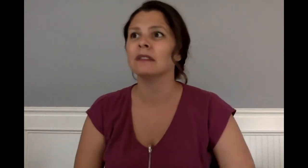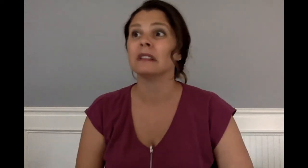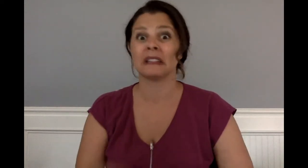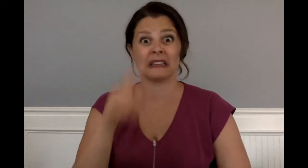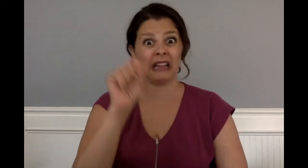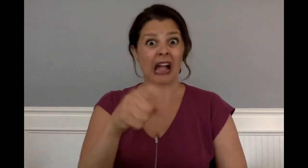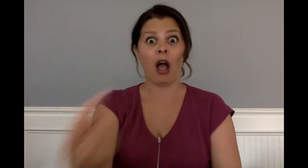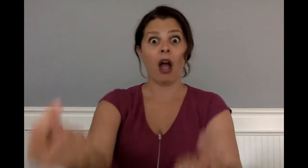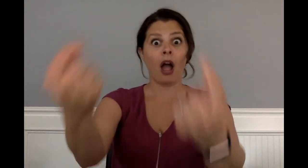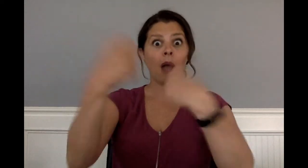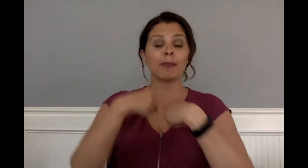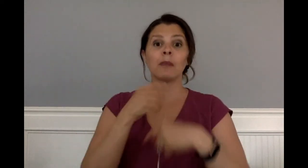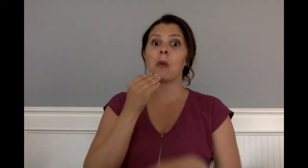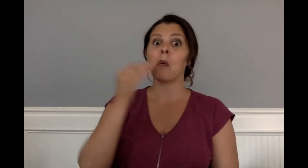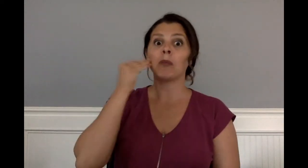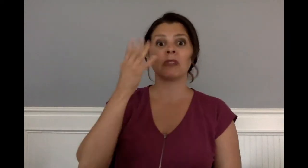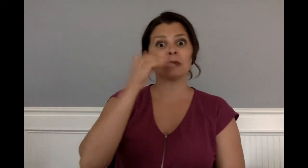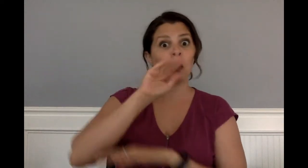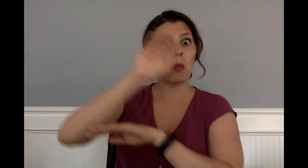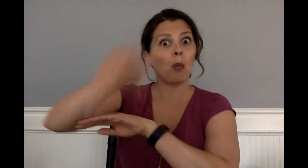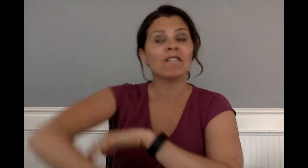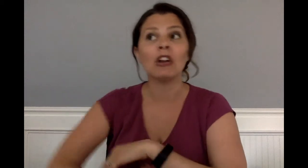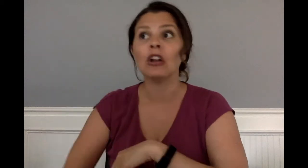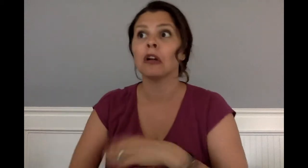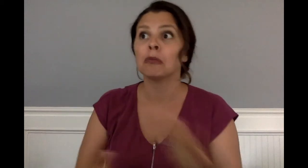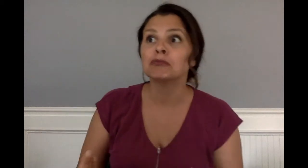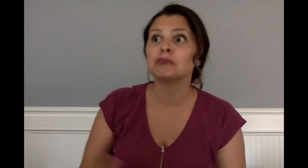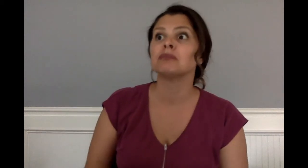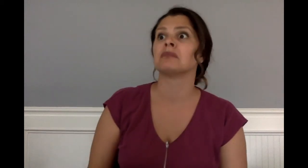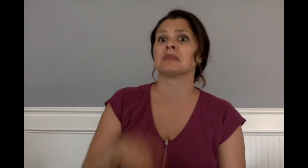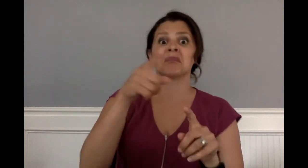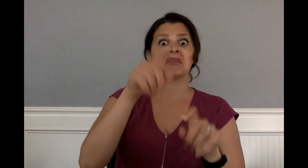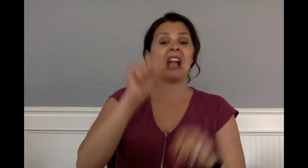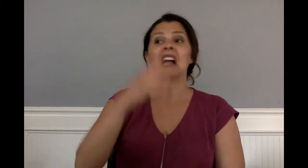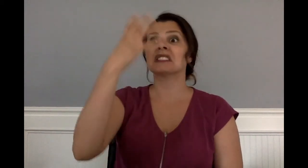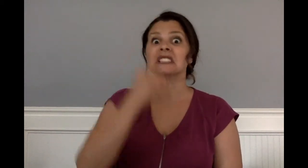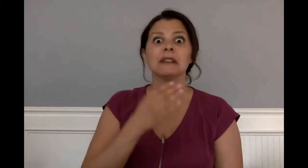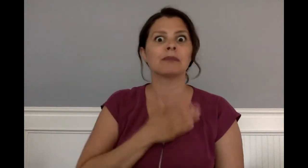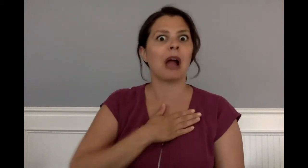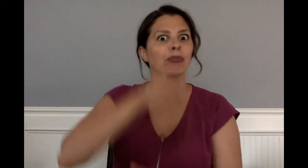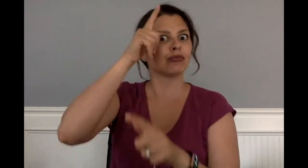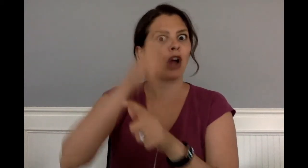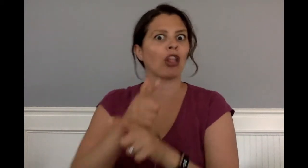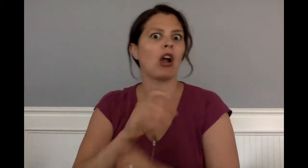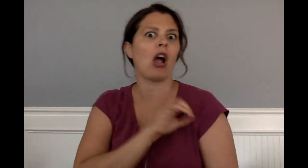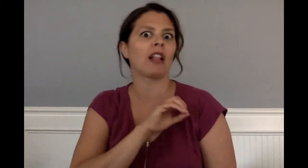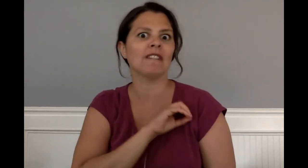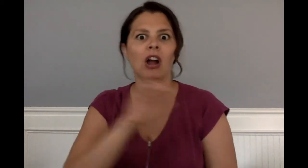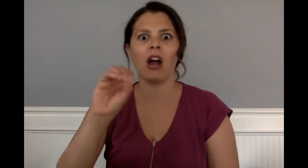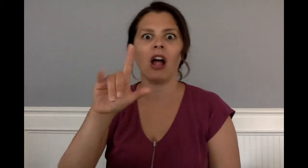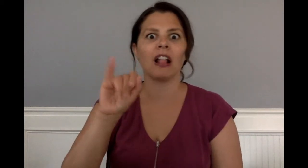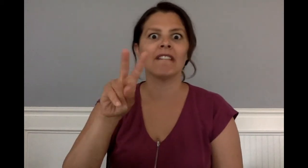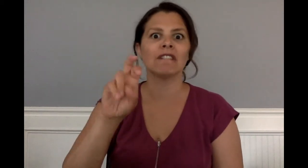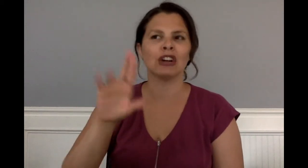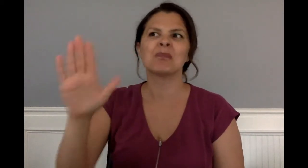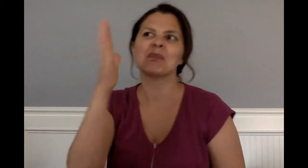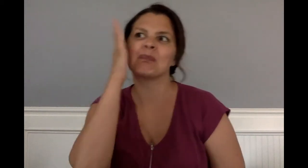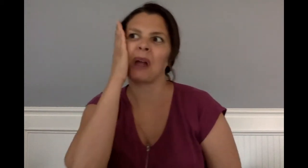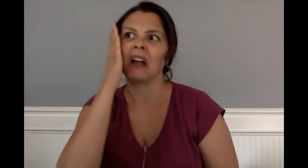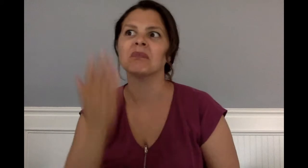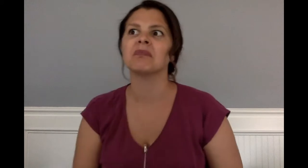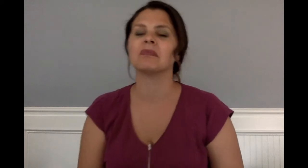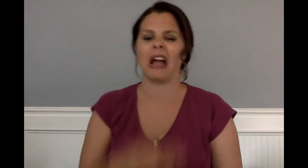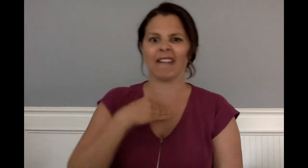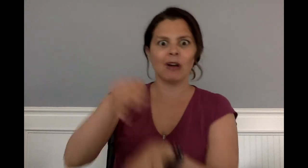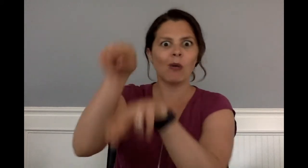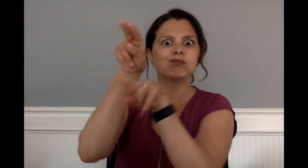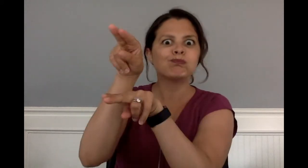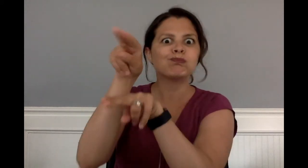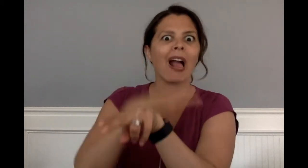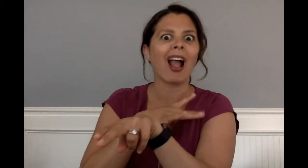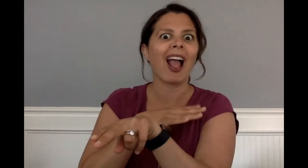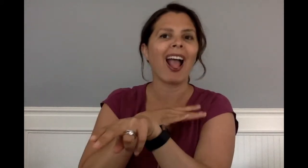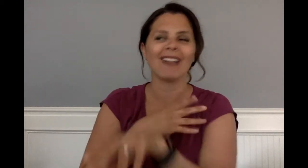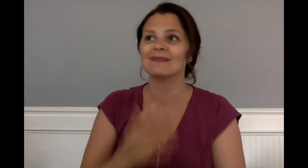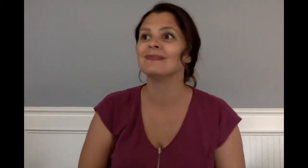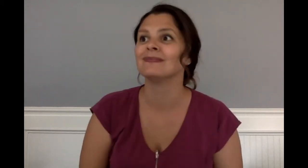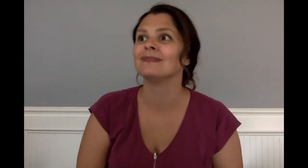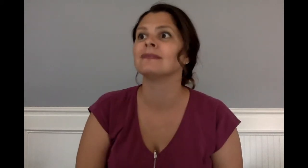Can you come for a sleepover after that? You can sleep in Oliver’s bunk bed!